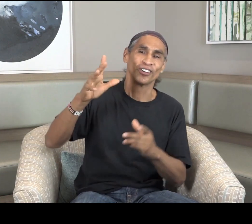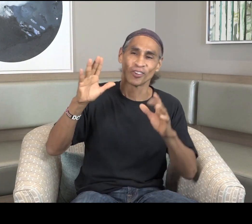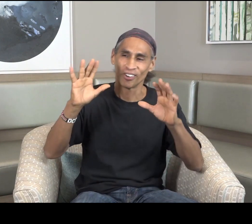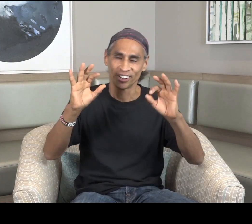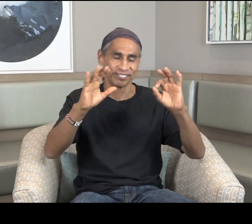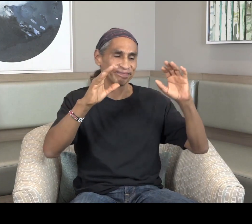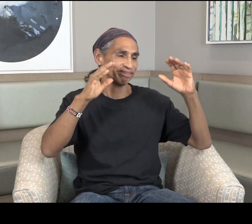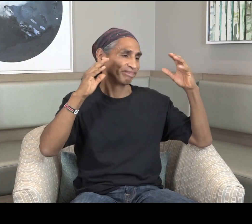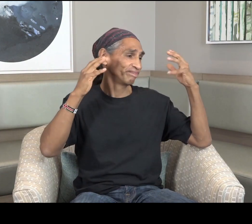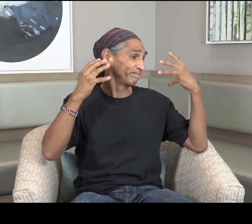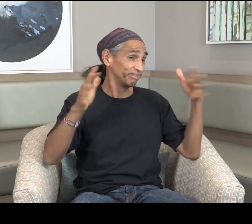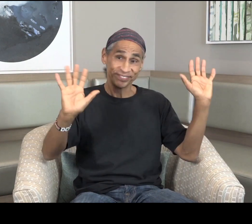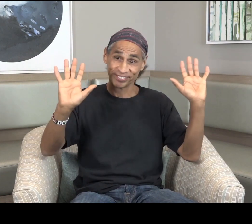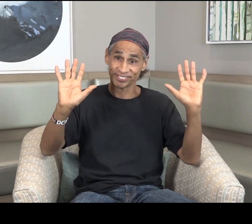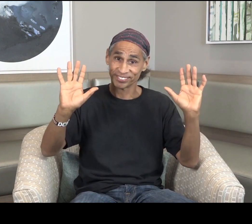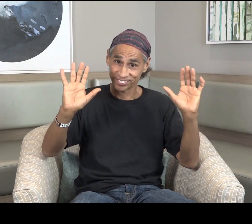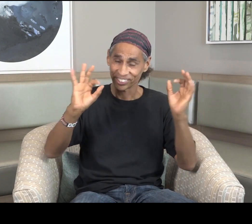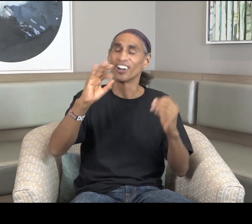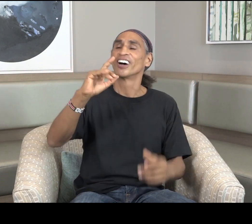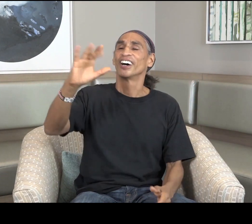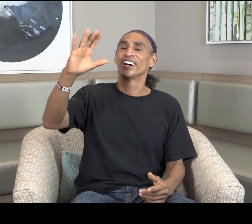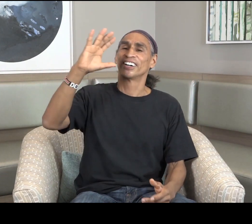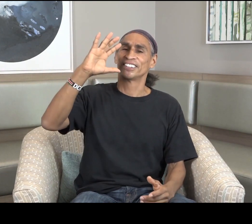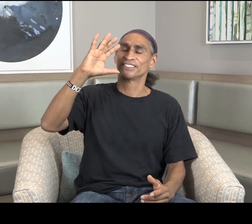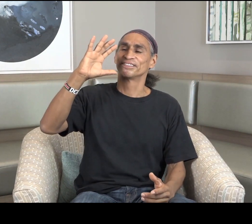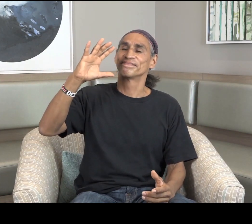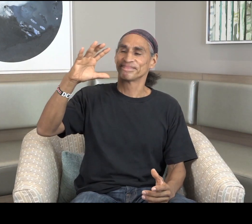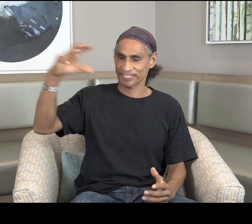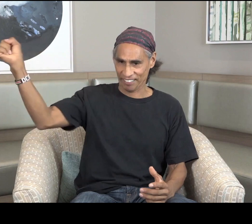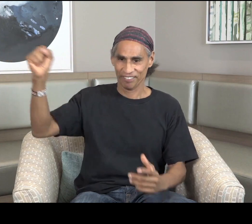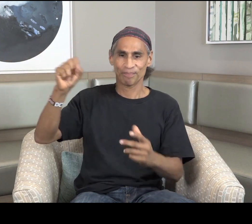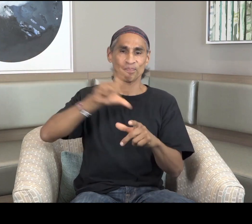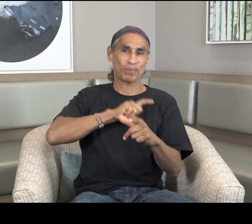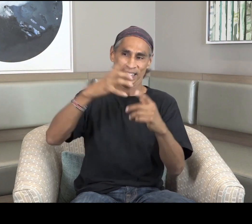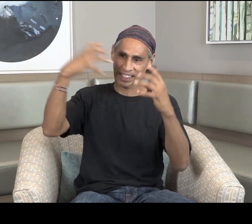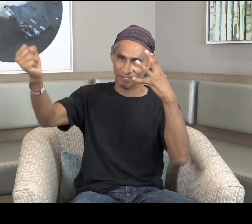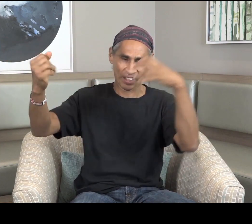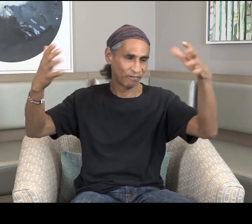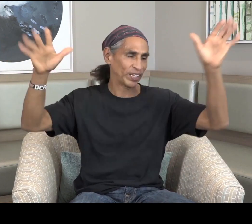and I’m thinking oh poor thing. So we left, the police left,